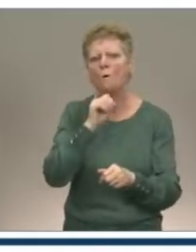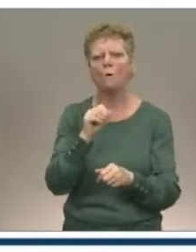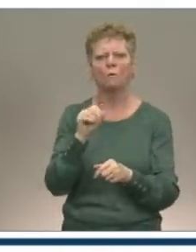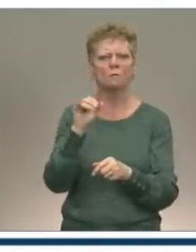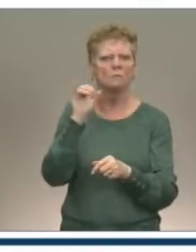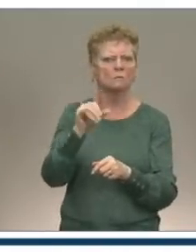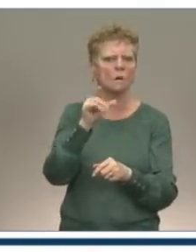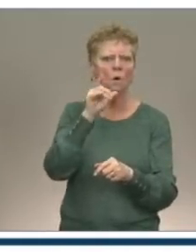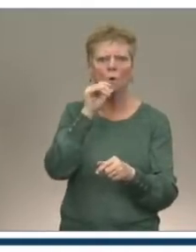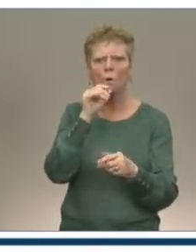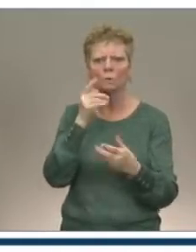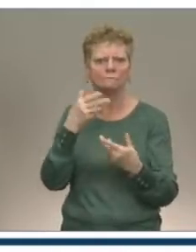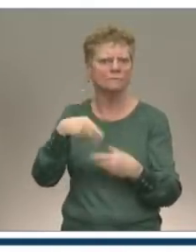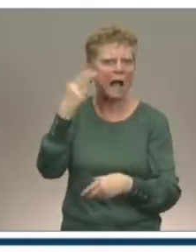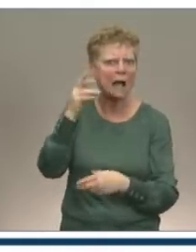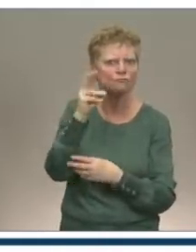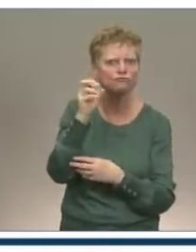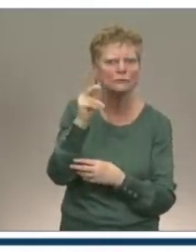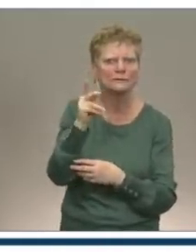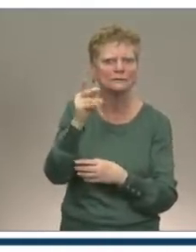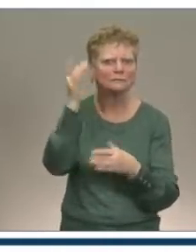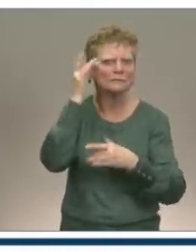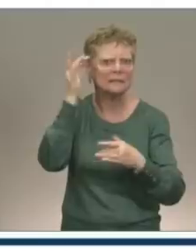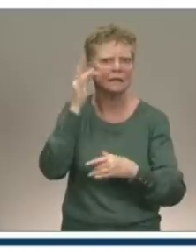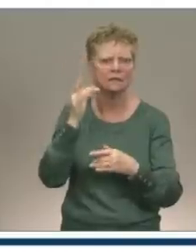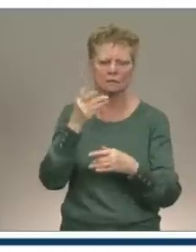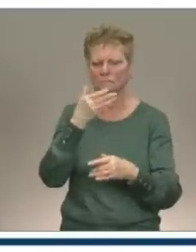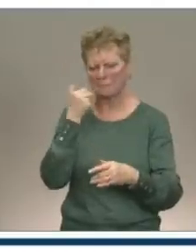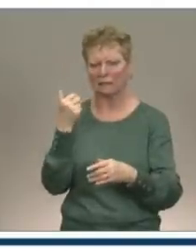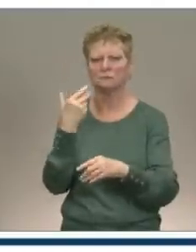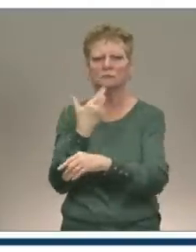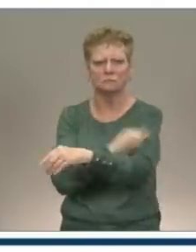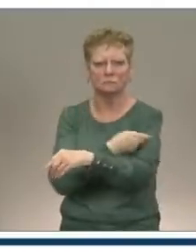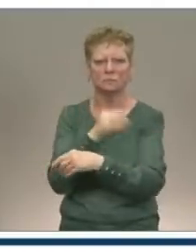the first opportunity to get get their booster doses as well as the immune compromised